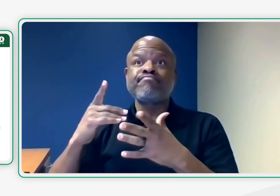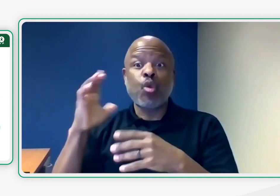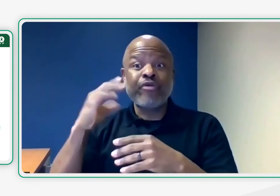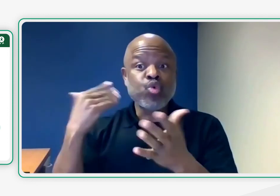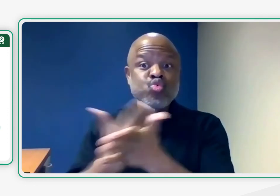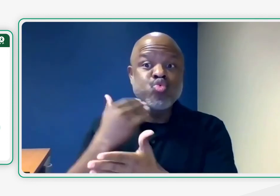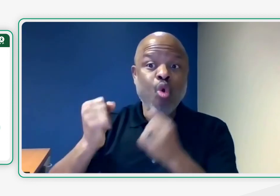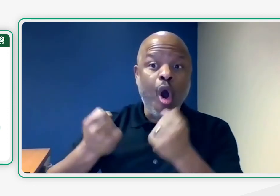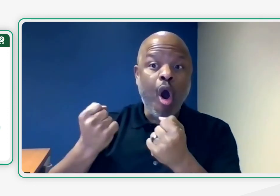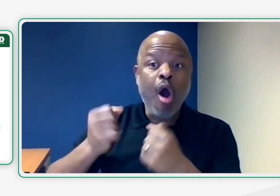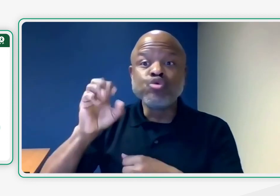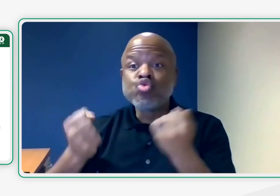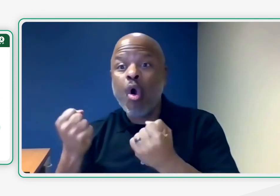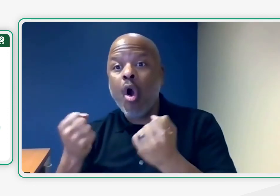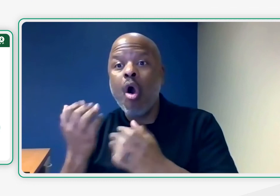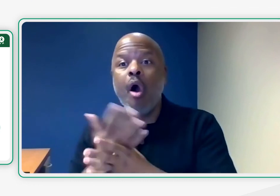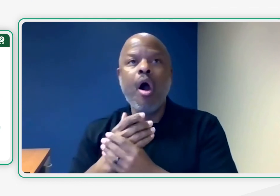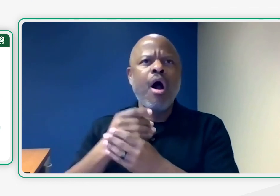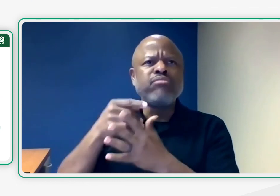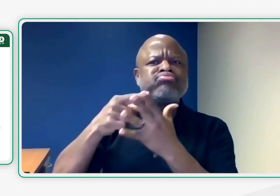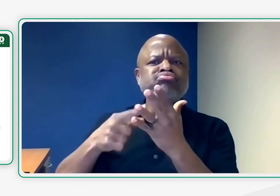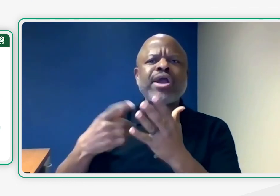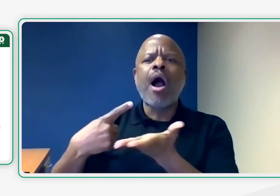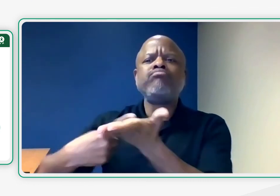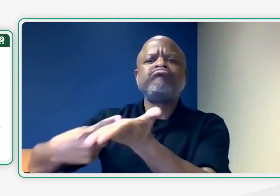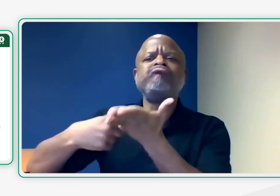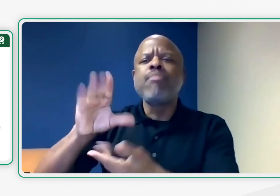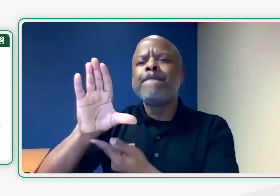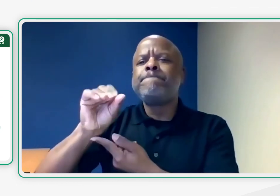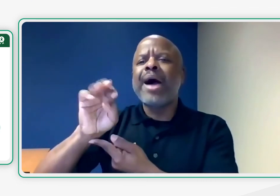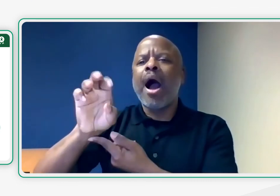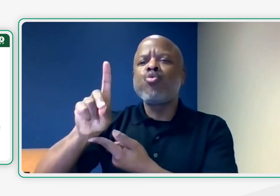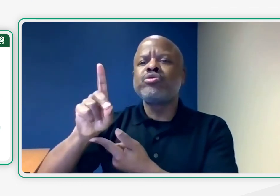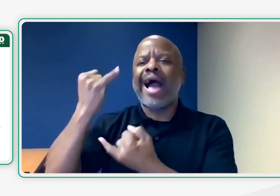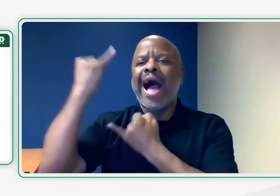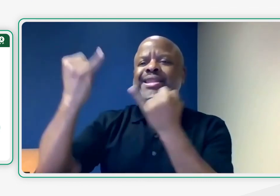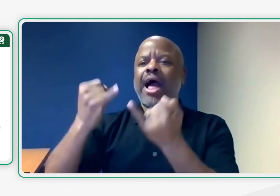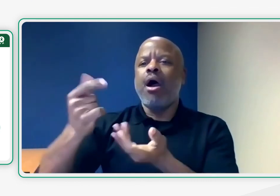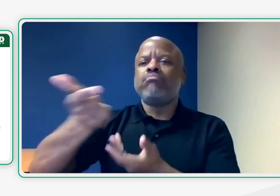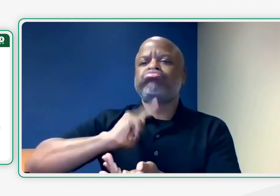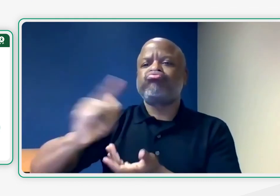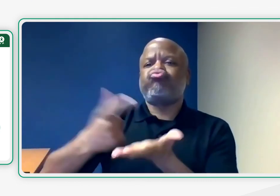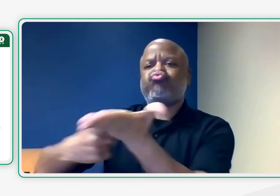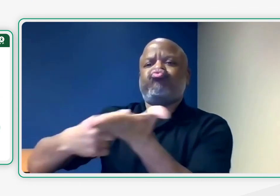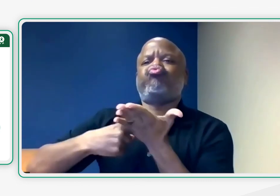and especially how you make decisions. Let's say you're looking for a house, or perhaps you want a new car, or any other situation,